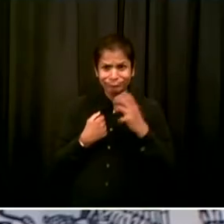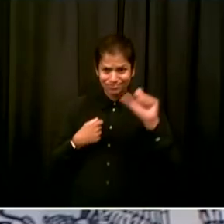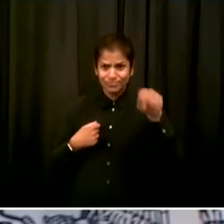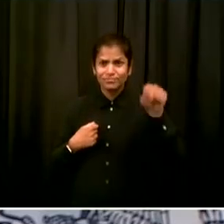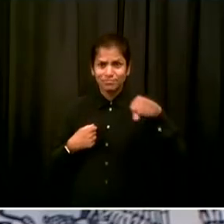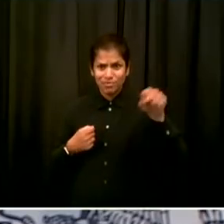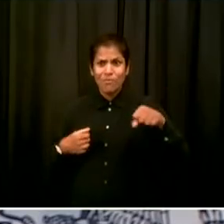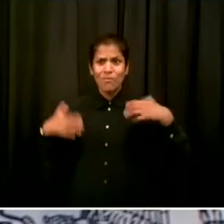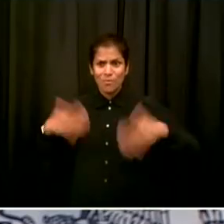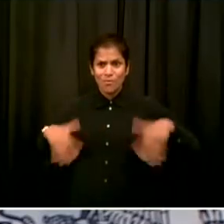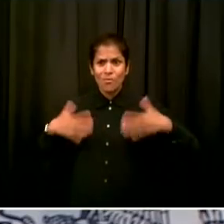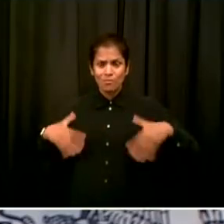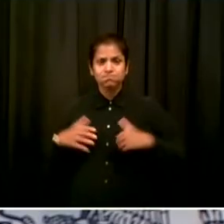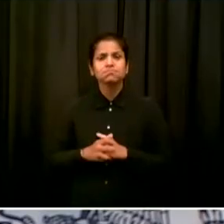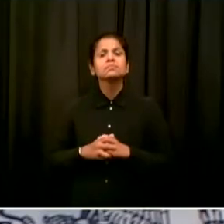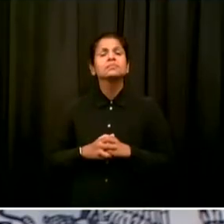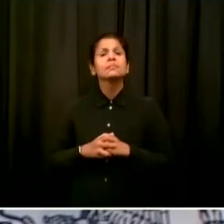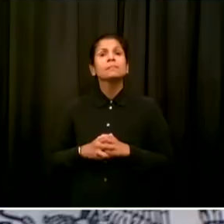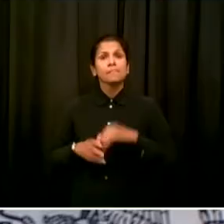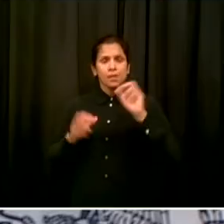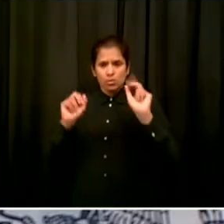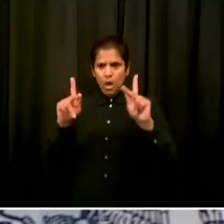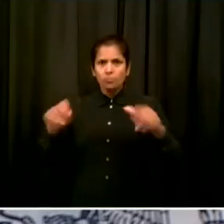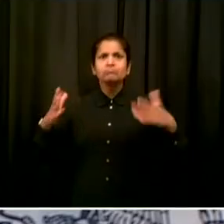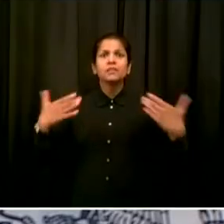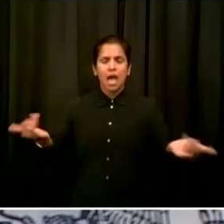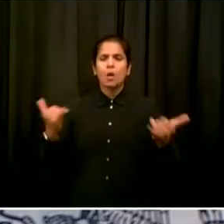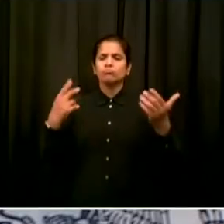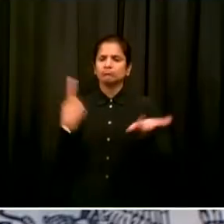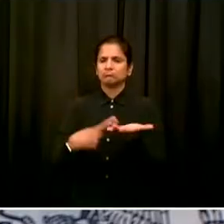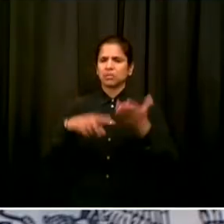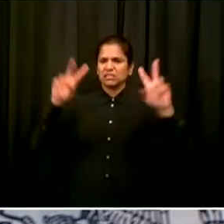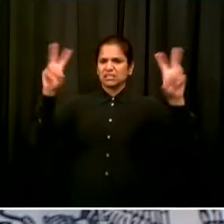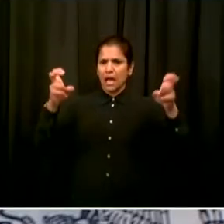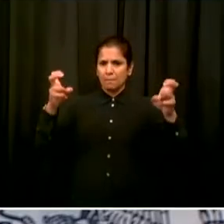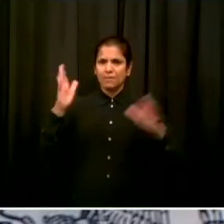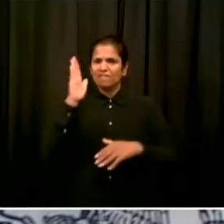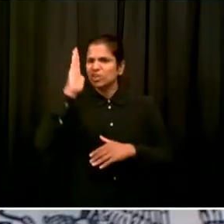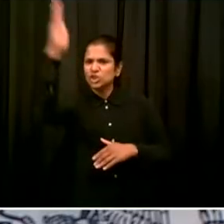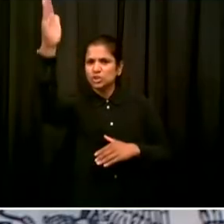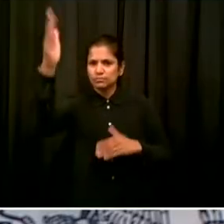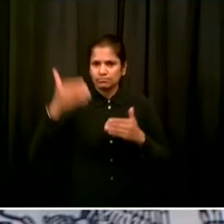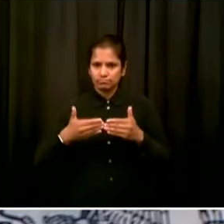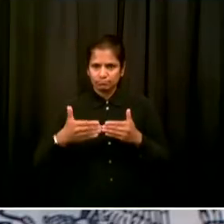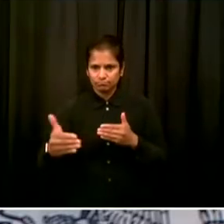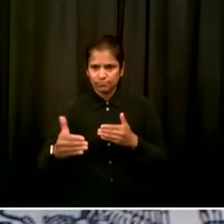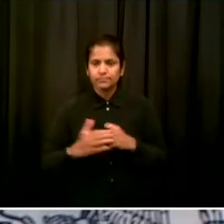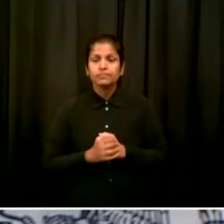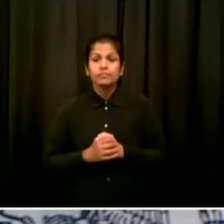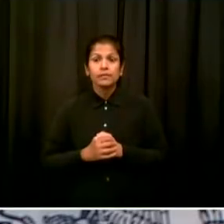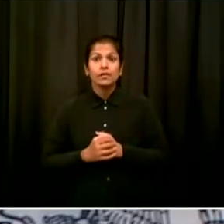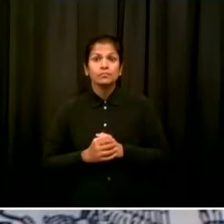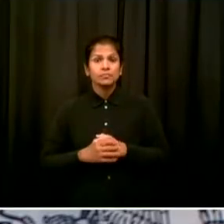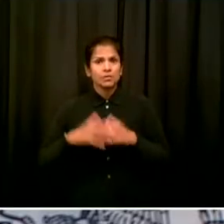AND OUR PEOPLE ARE GOING TO DO WHAT IT TAKES. NOW ABOUT OUR FUTURE.